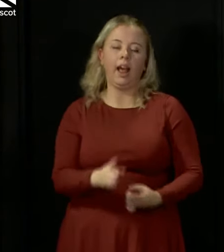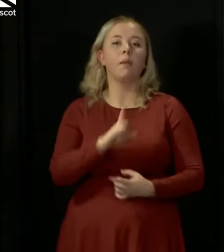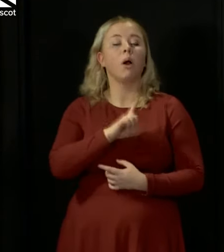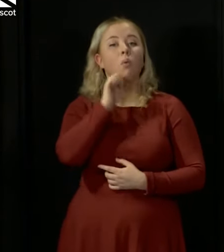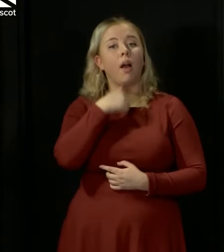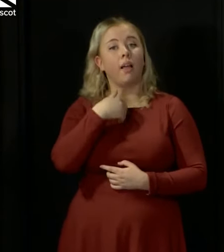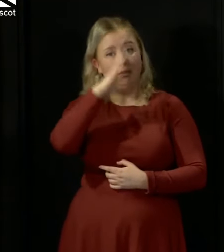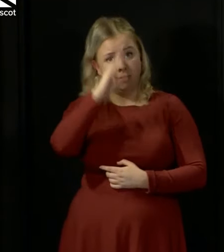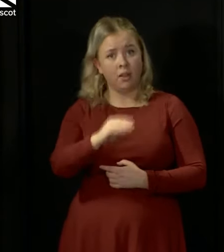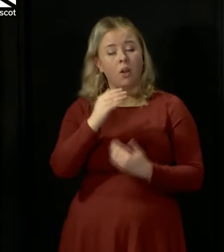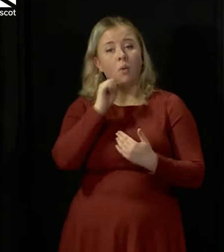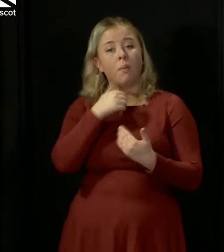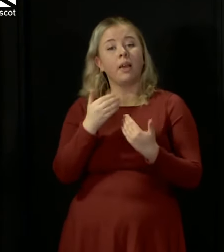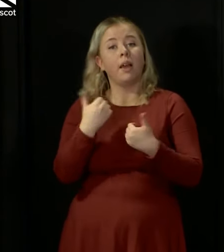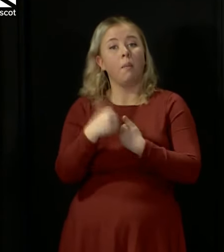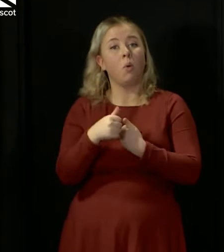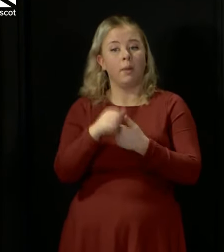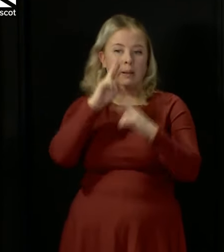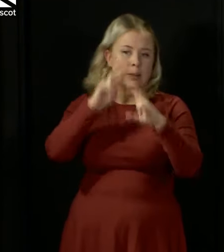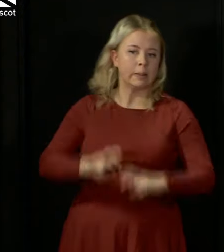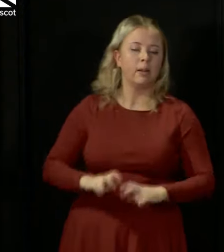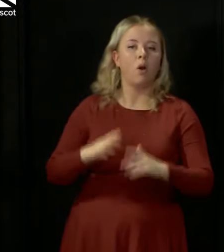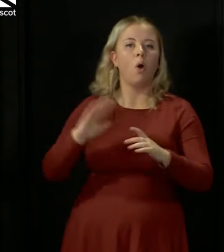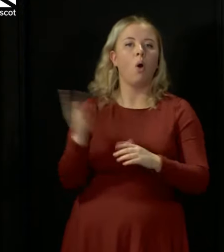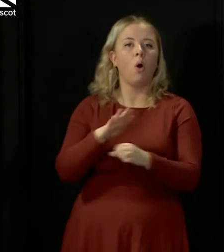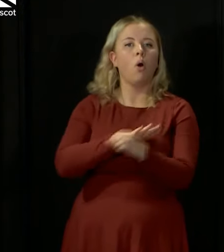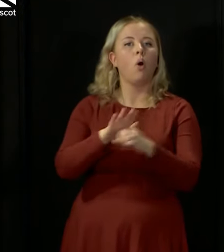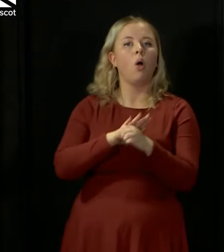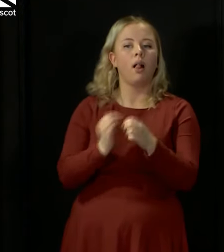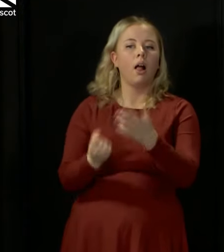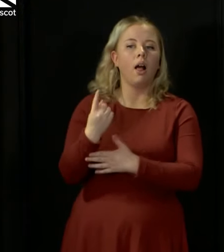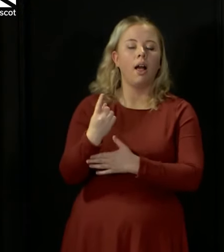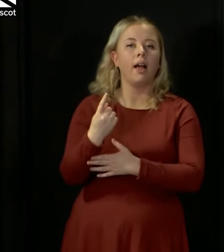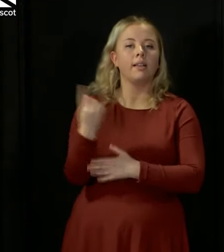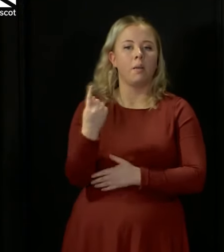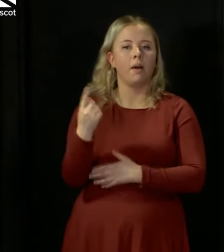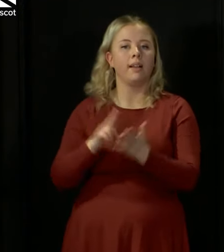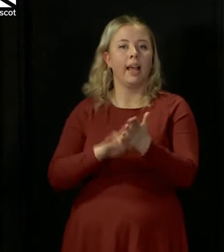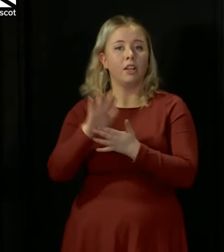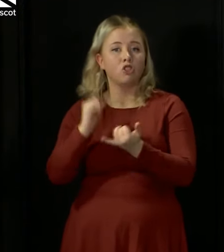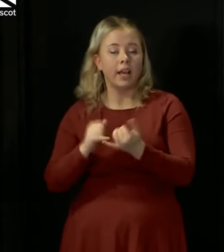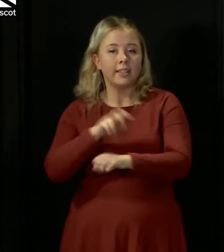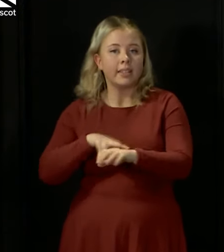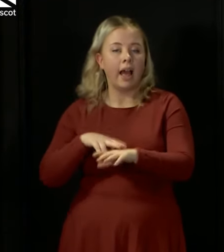investigation in all cases where a member of health or care staff die from this virus,